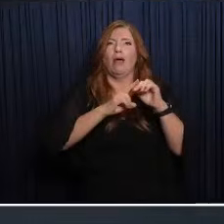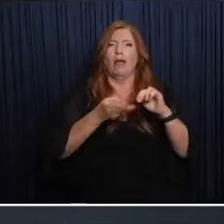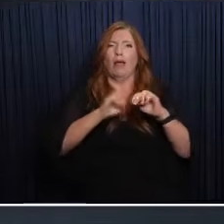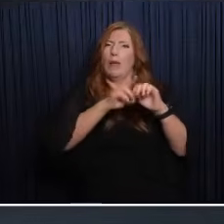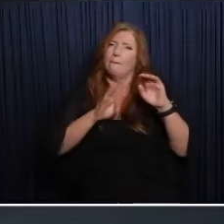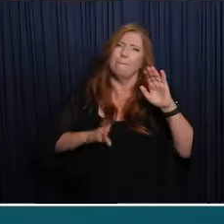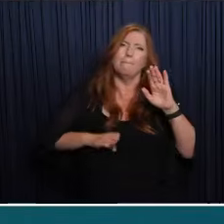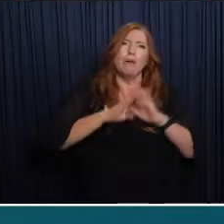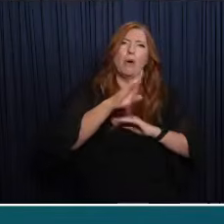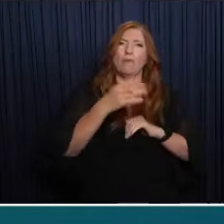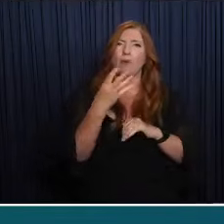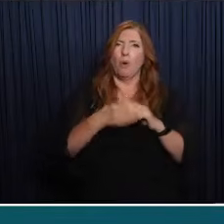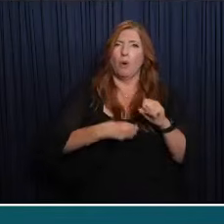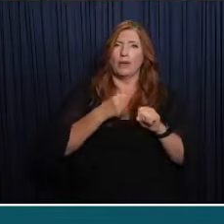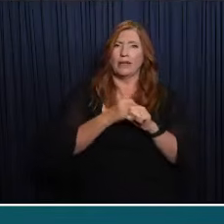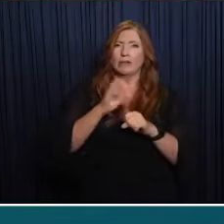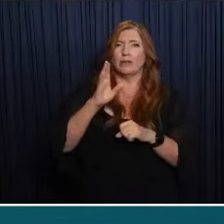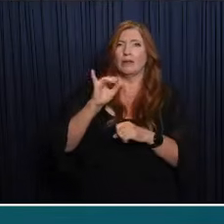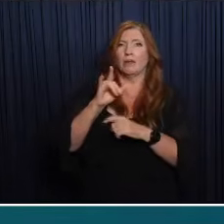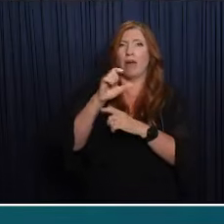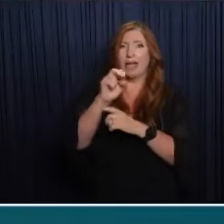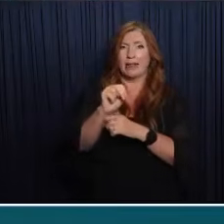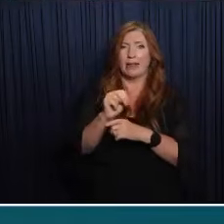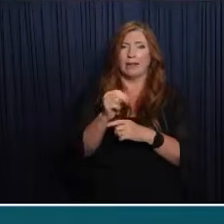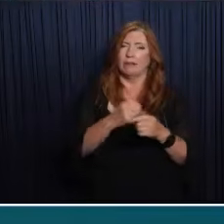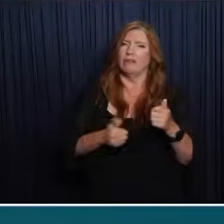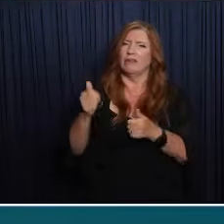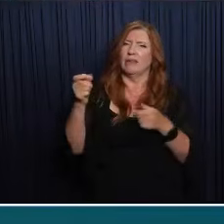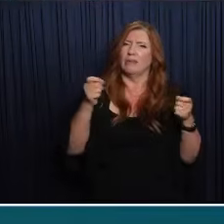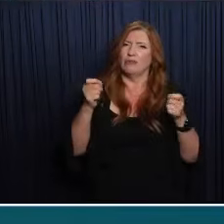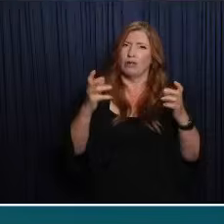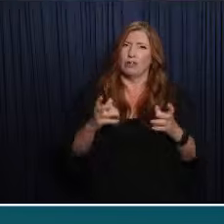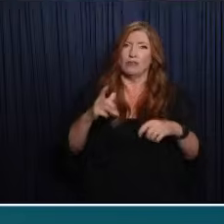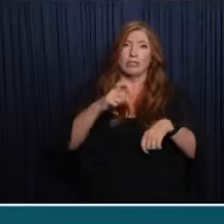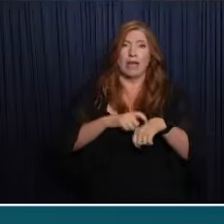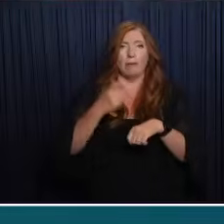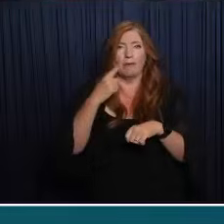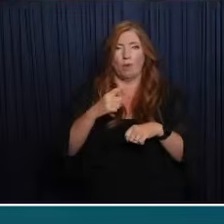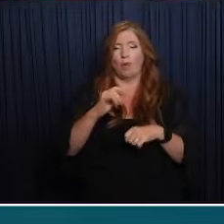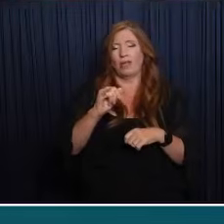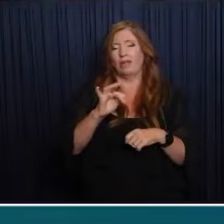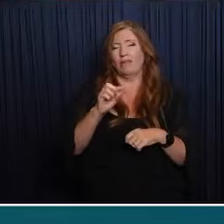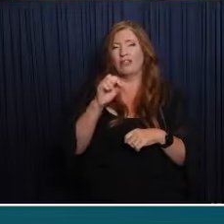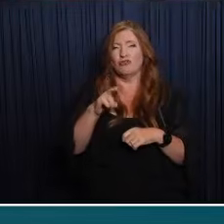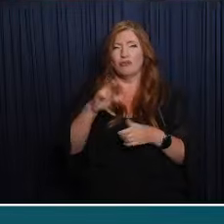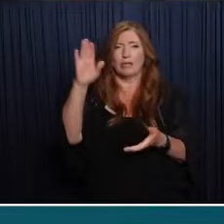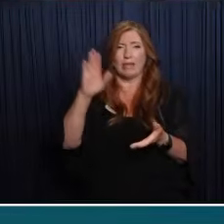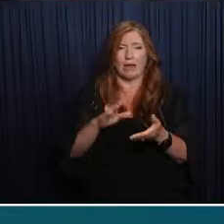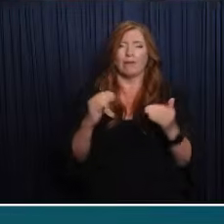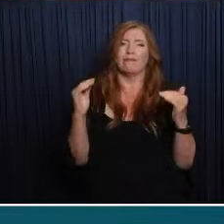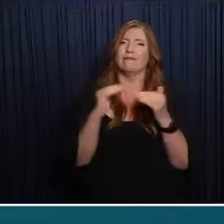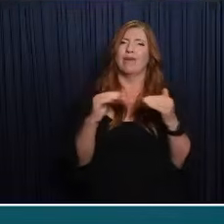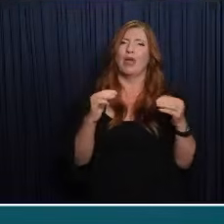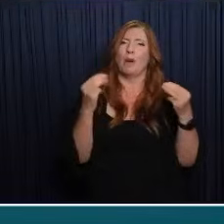CHAMPION TO BRING DOWN THE COST OF LIVING? THE INFLATION HAS SKYROCKETED IN THE FOUR YEARS OF THE BIDEN